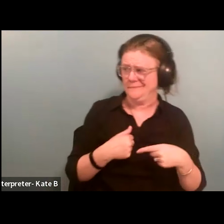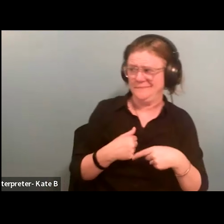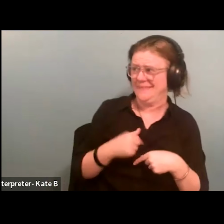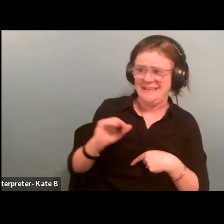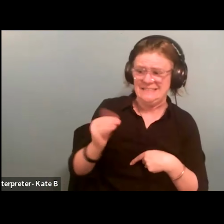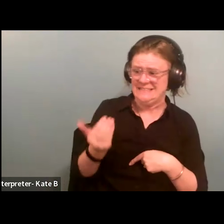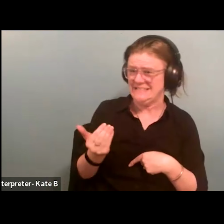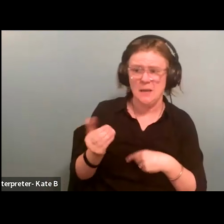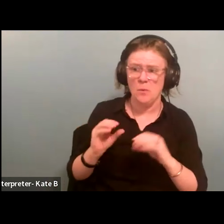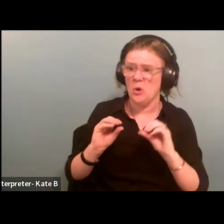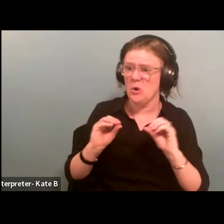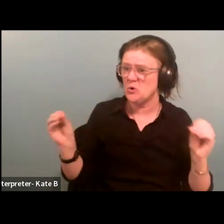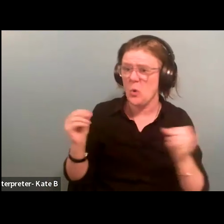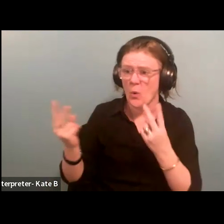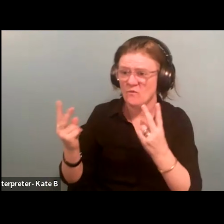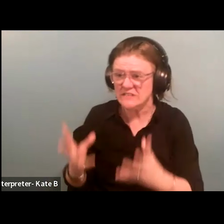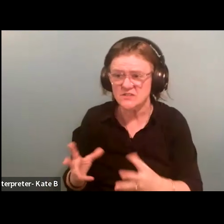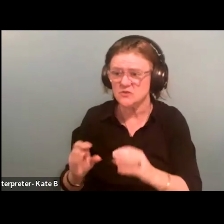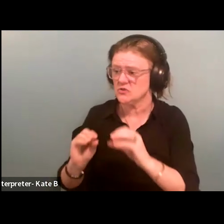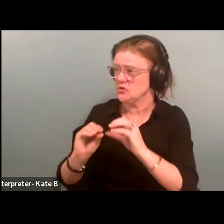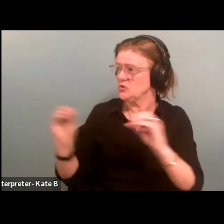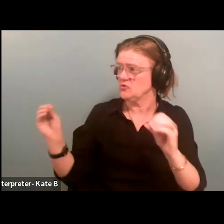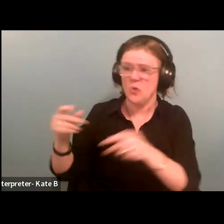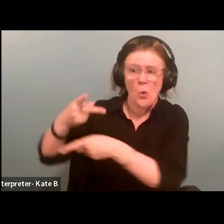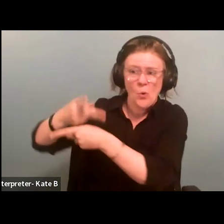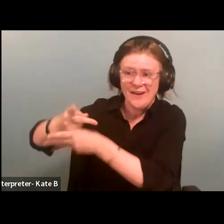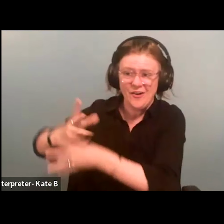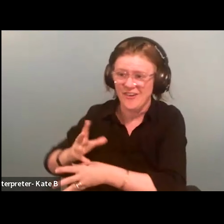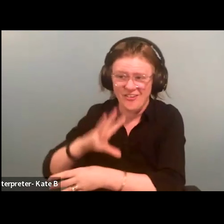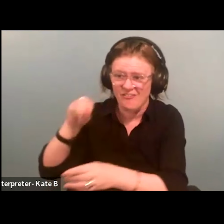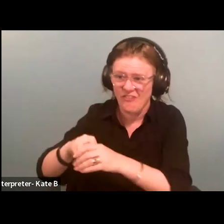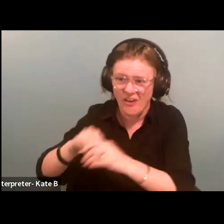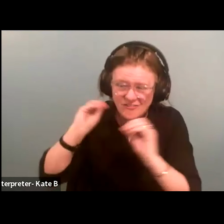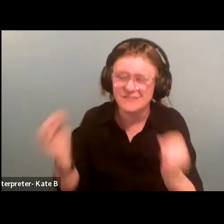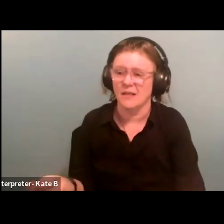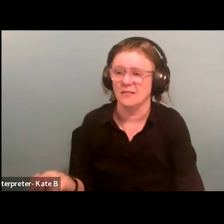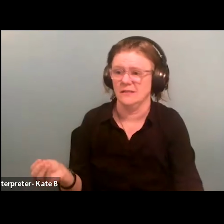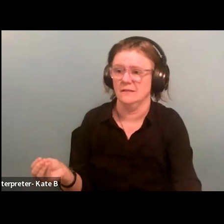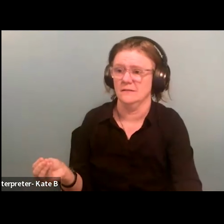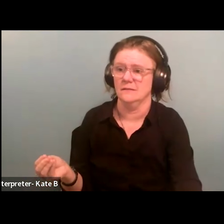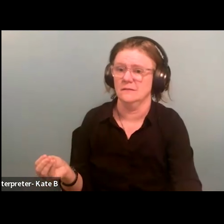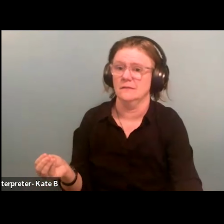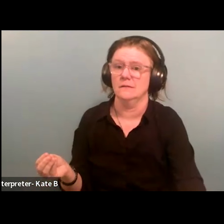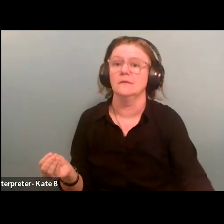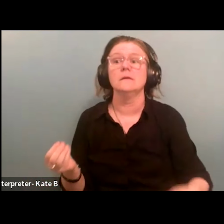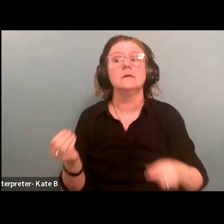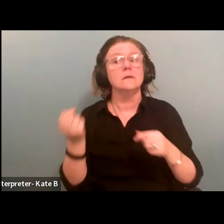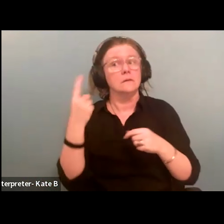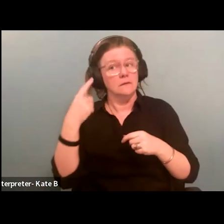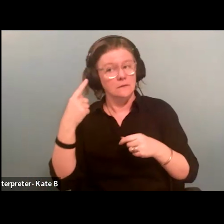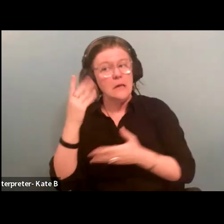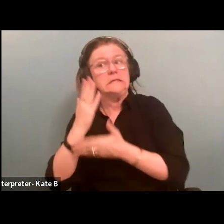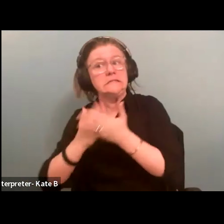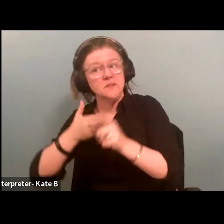They don't have a responsible caretaker. So like I said before, there's mandatory reports in facilities.